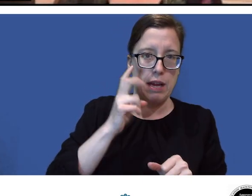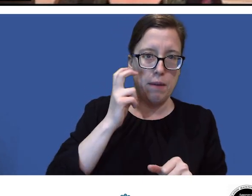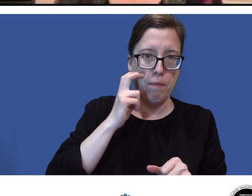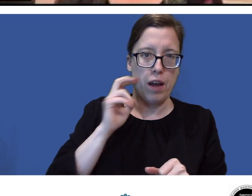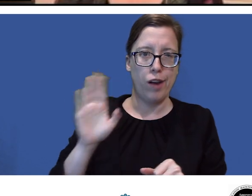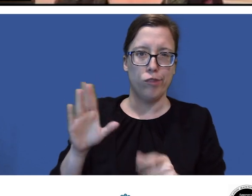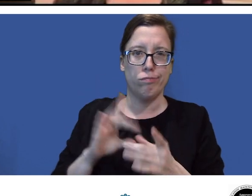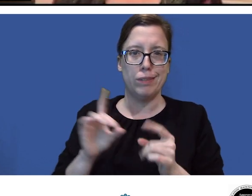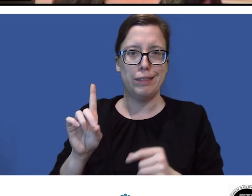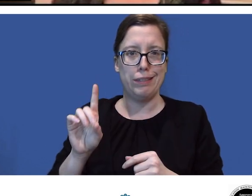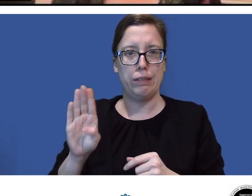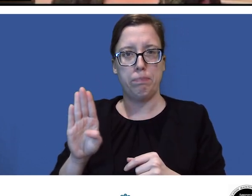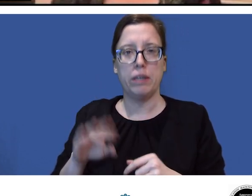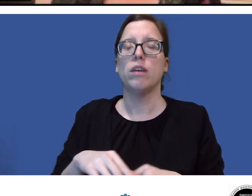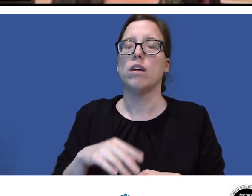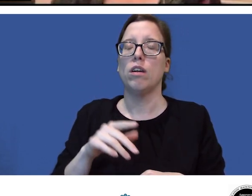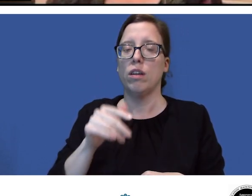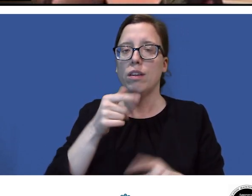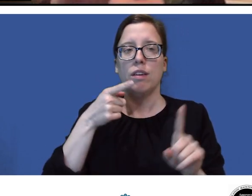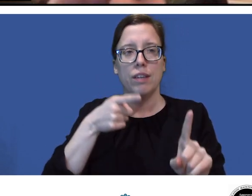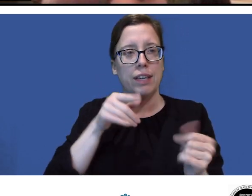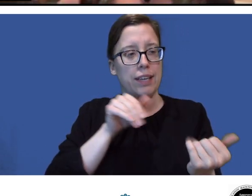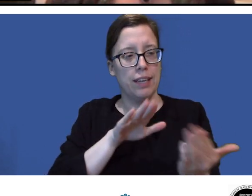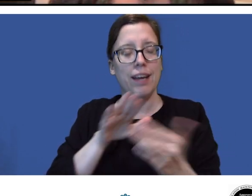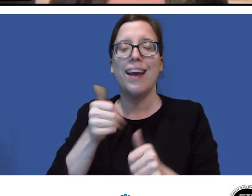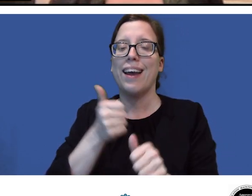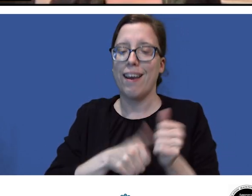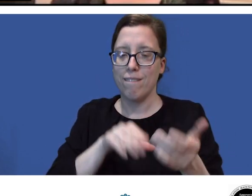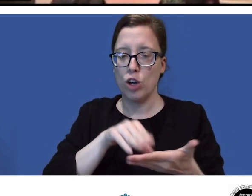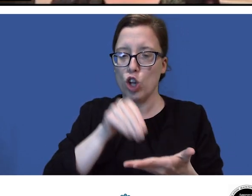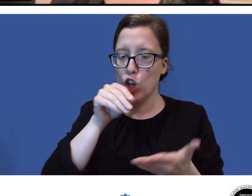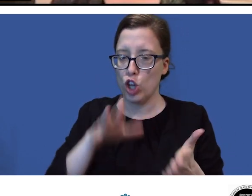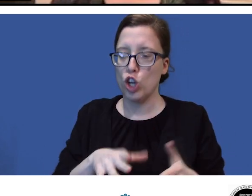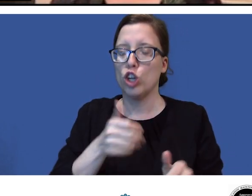every learner with deafblindness is unique. Every learner with deafblindness is different,